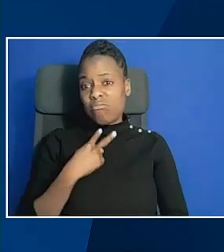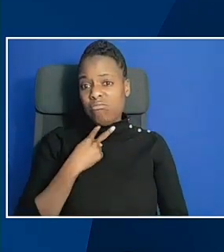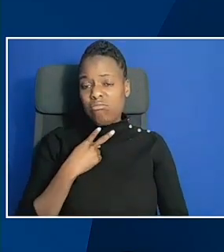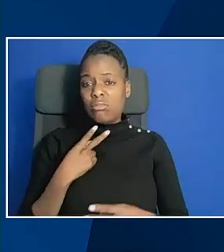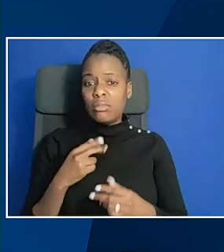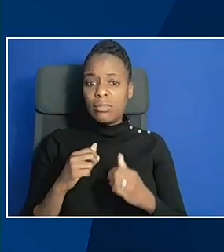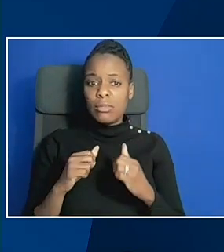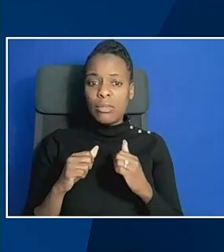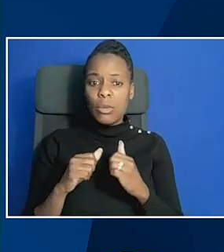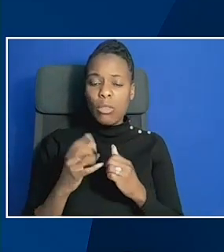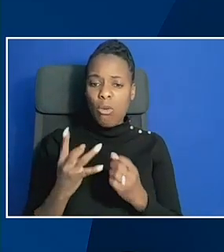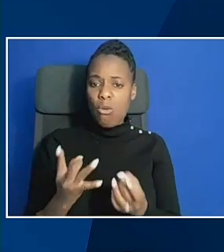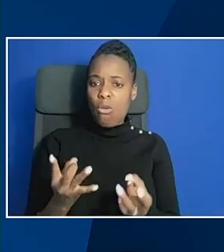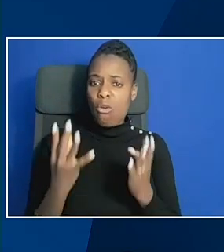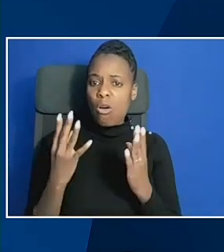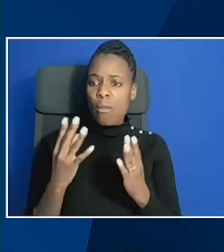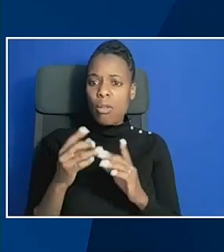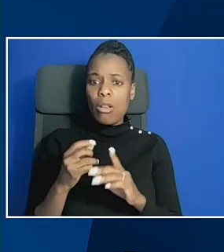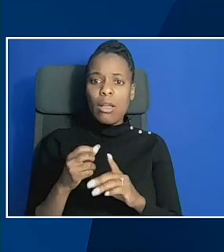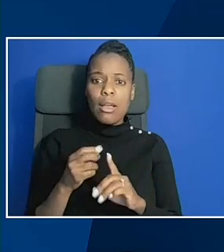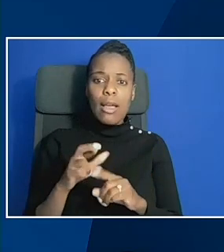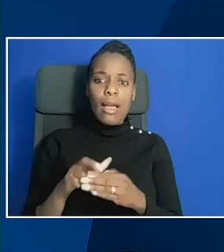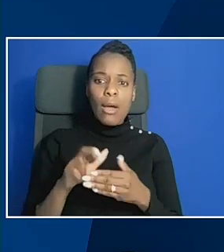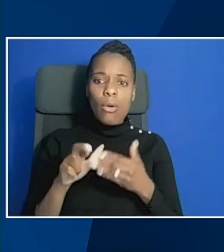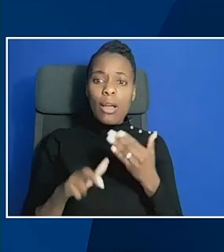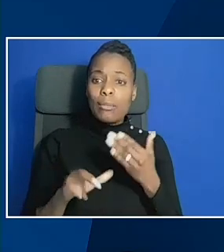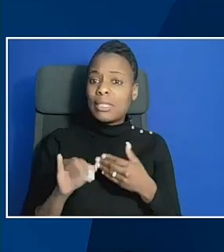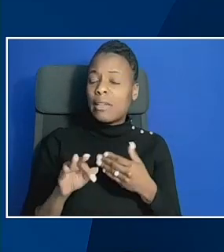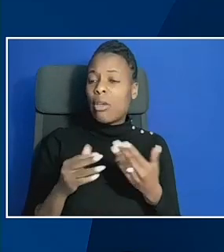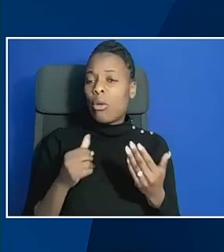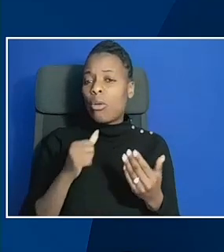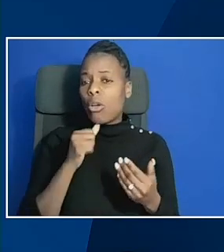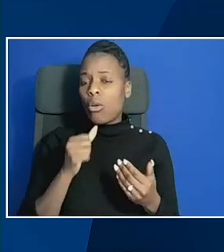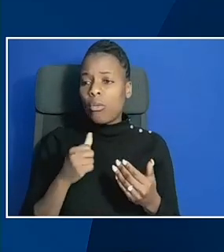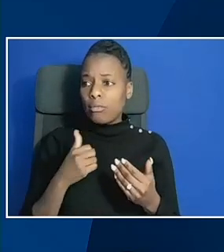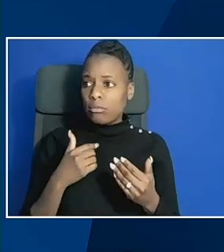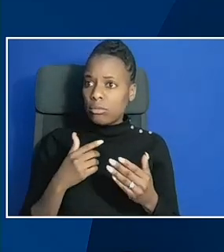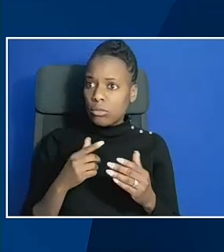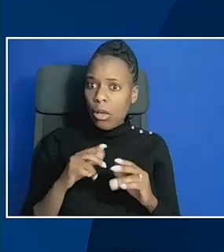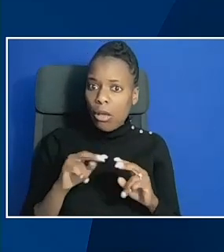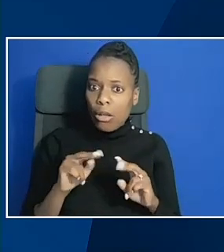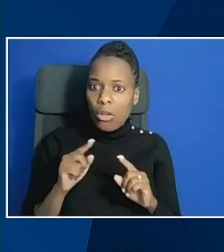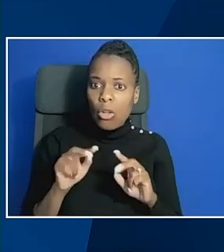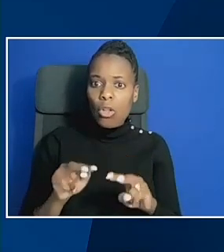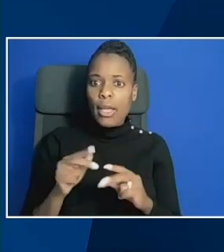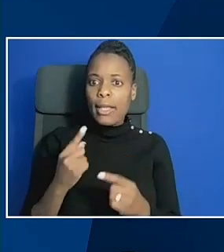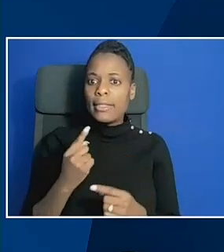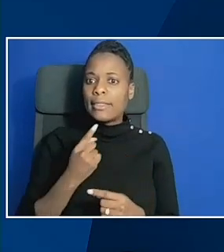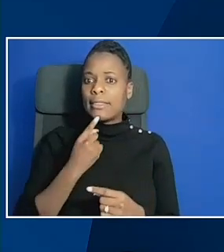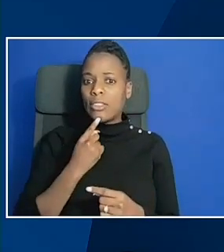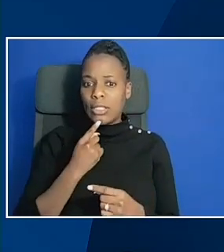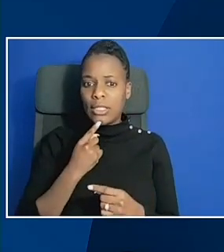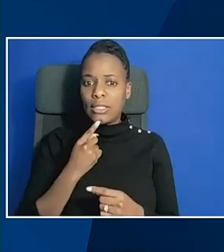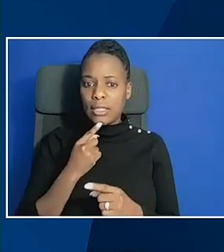that if we don't take seriously, you know, these complaints that are impacting schools like Stratford, etc., I do worry